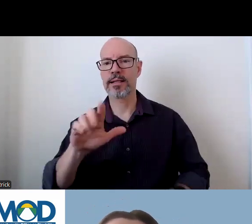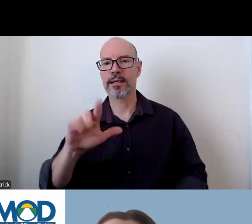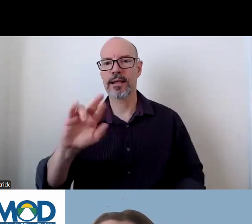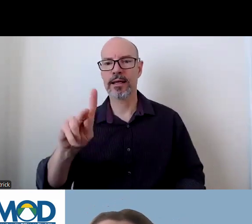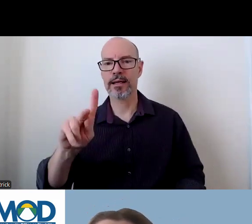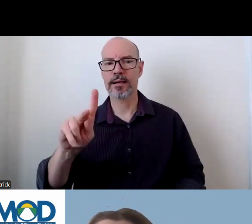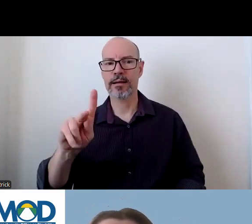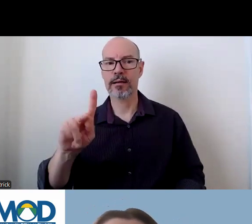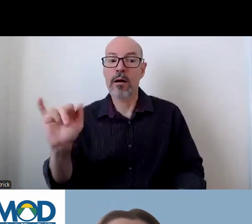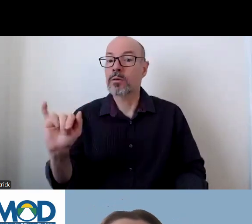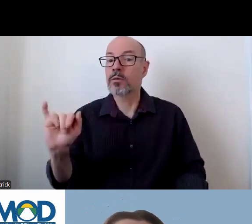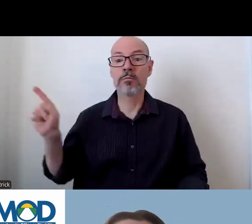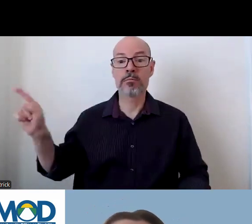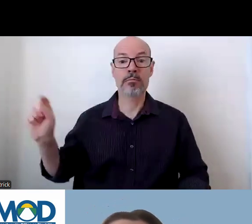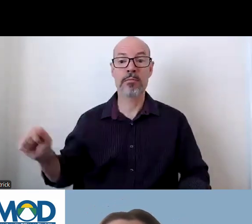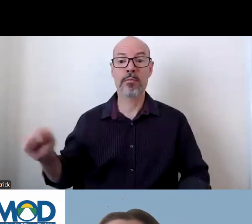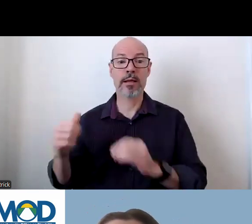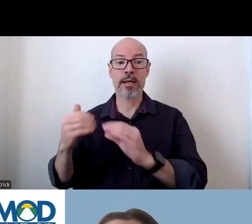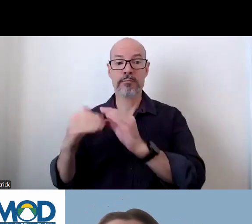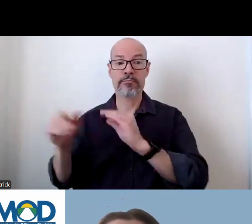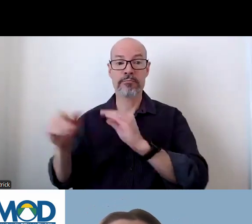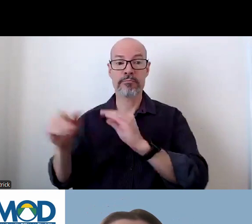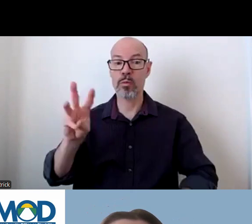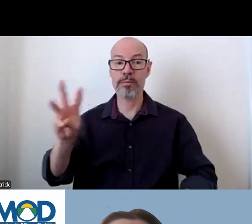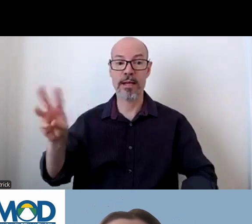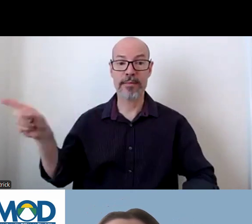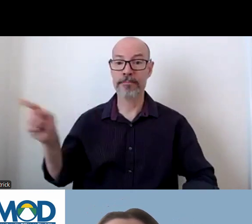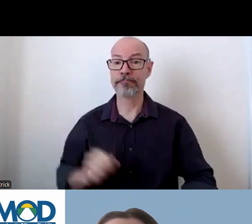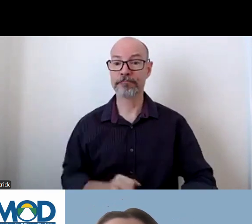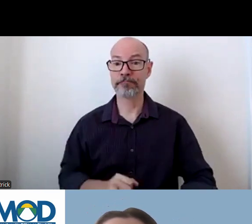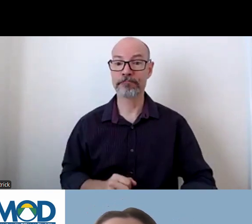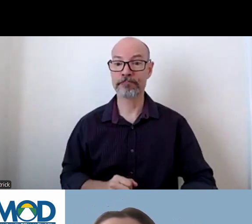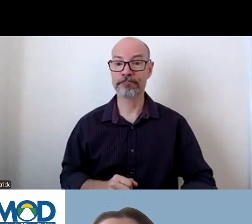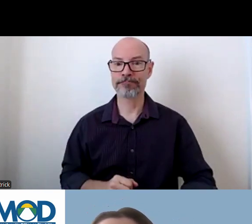time with your questions at Mass. gov/mod/contact